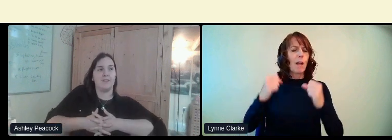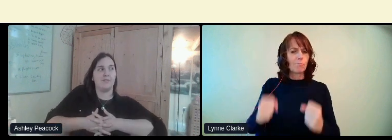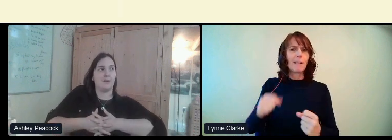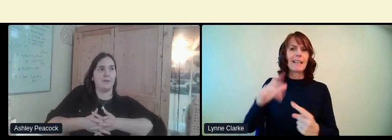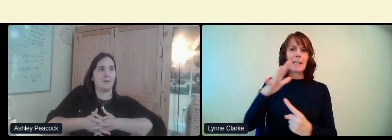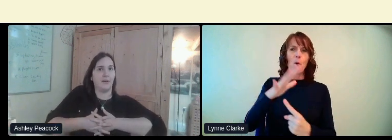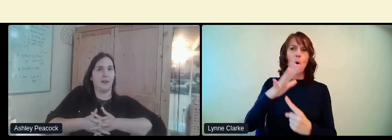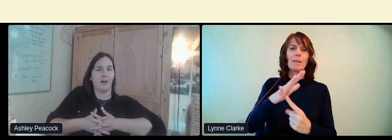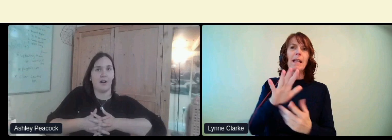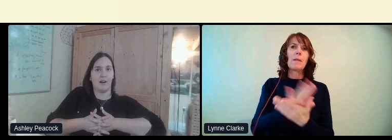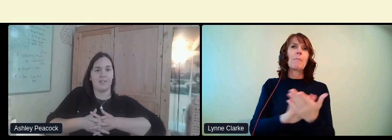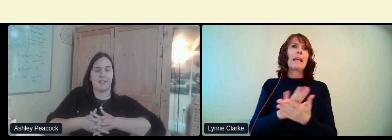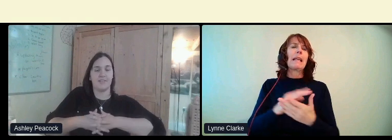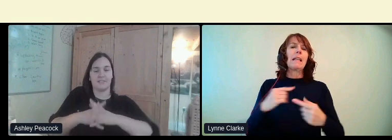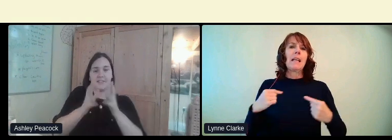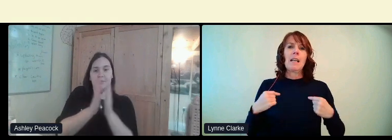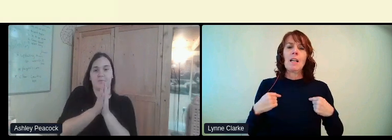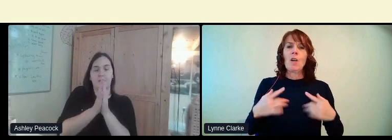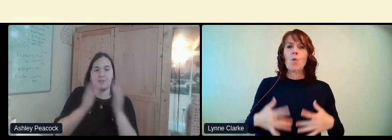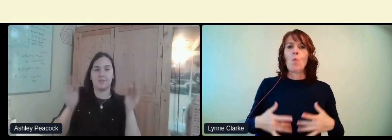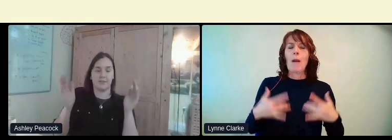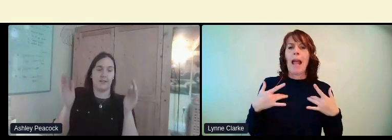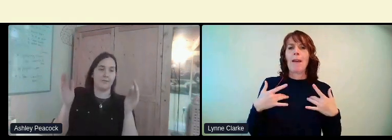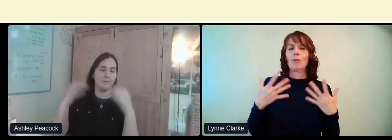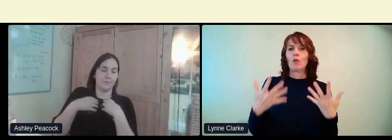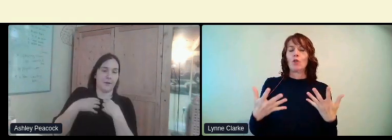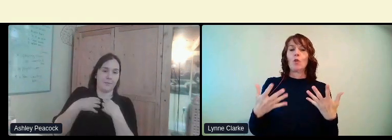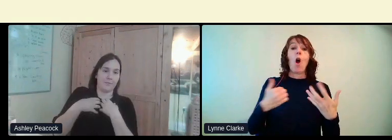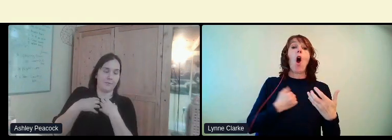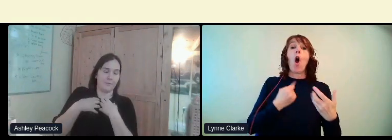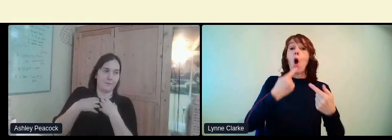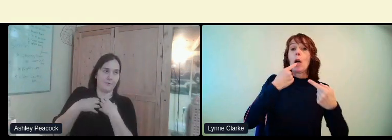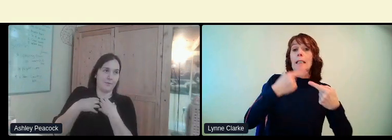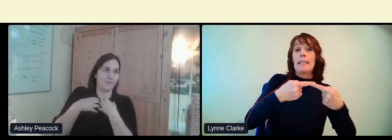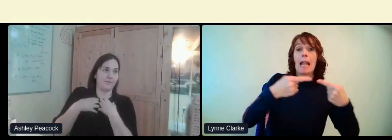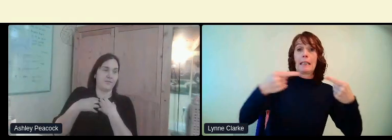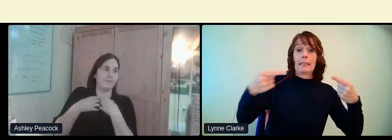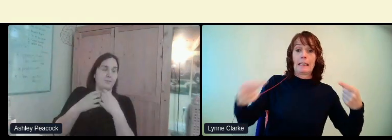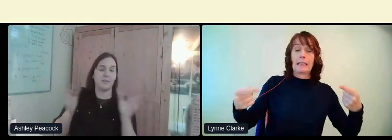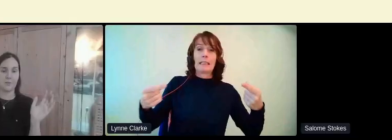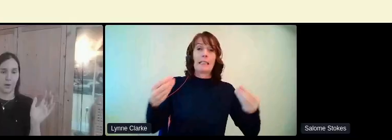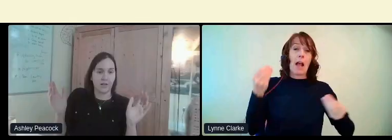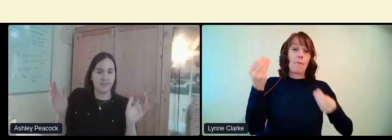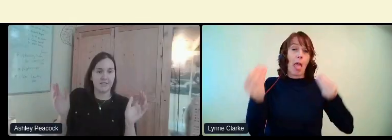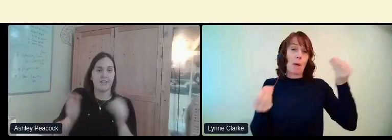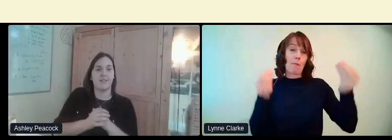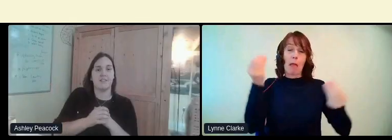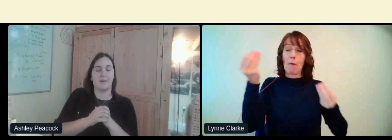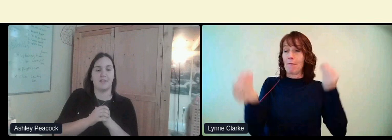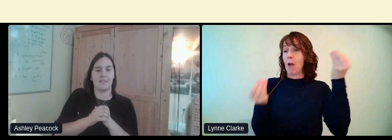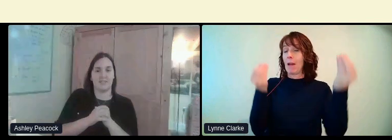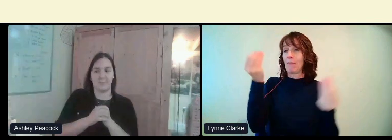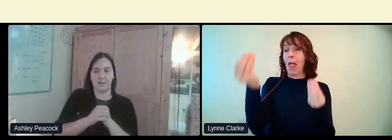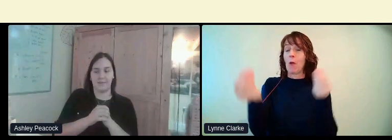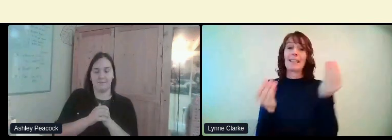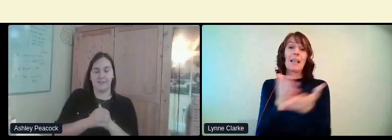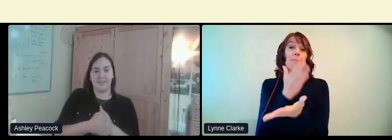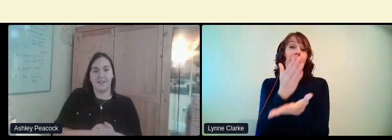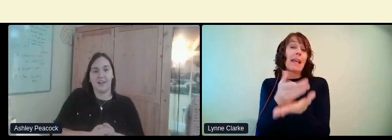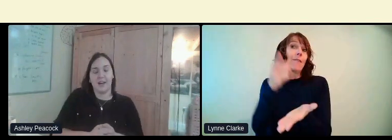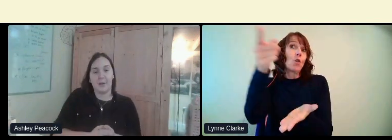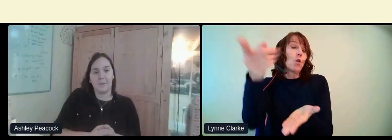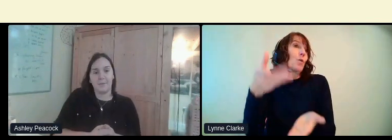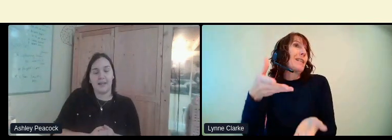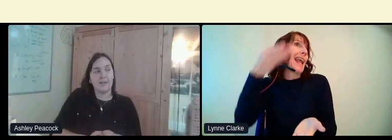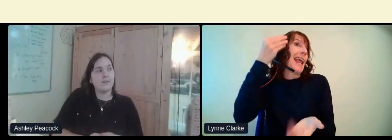to fill our sentences with lots of, in my view, pointless words to make things sound polite. If